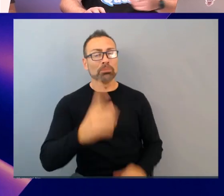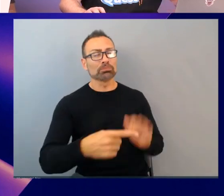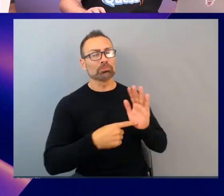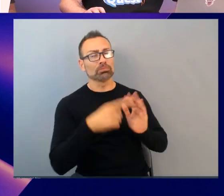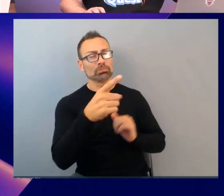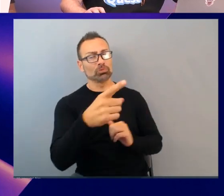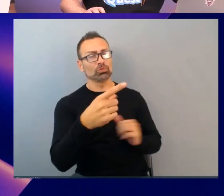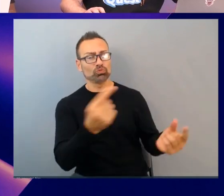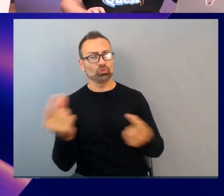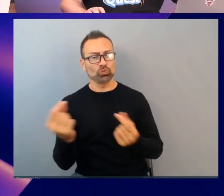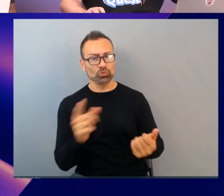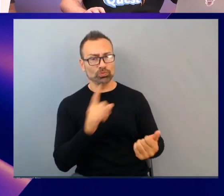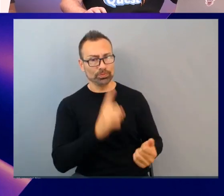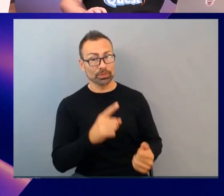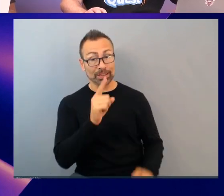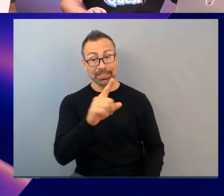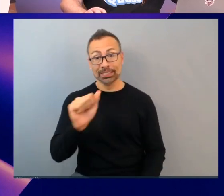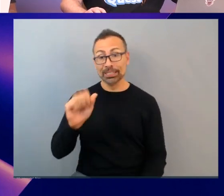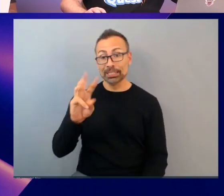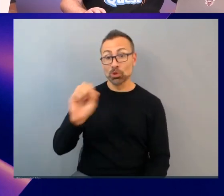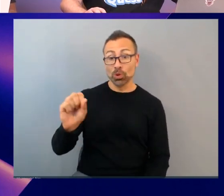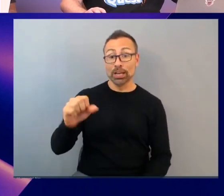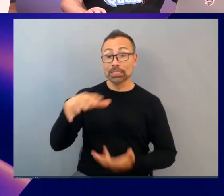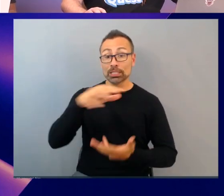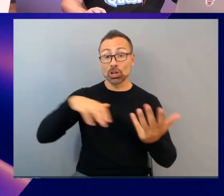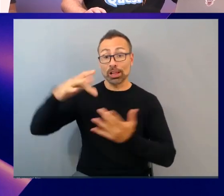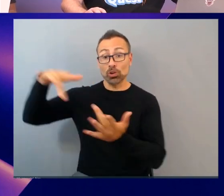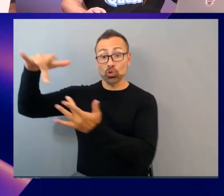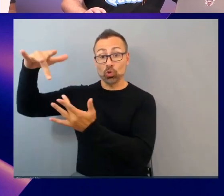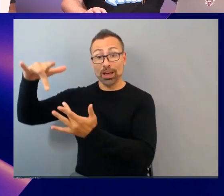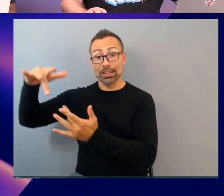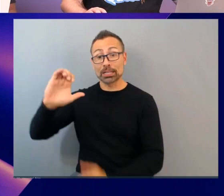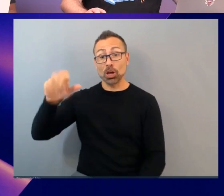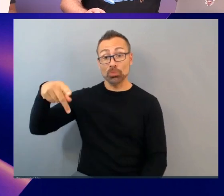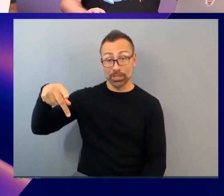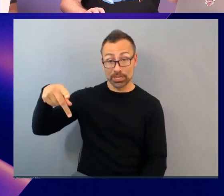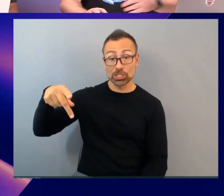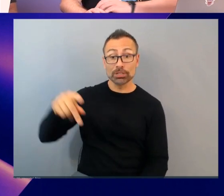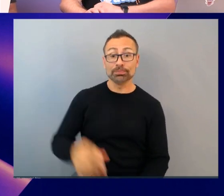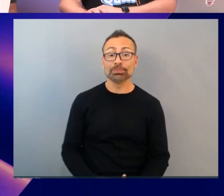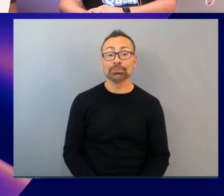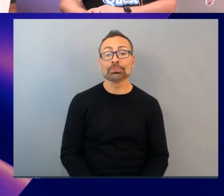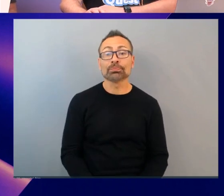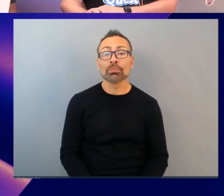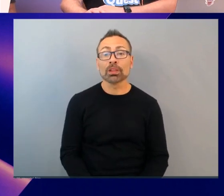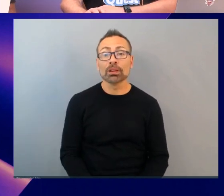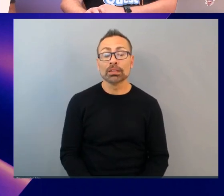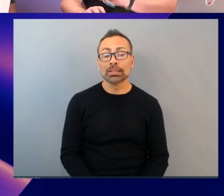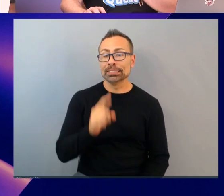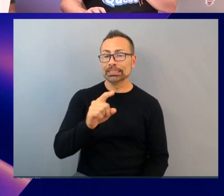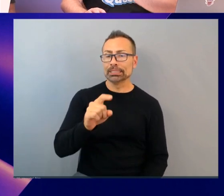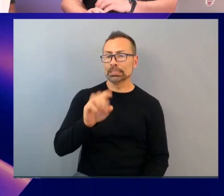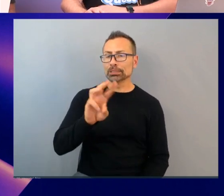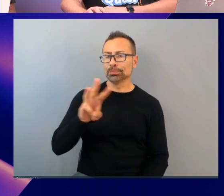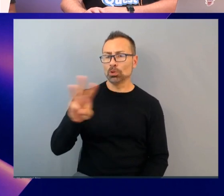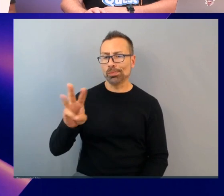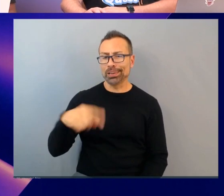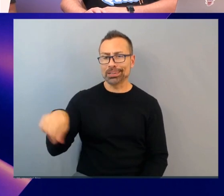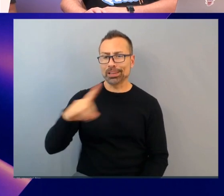This is "AWS Cloud Quest: Cloud Practitioner", right? A webpage that we did for the Twitch show.